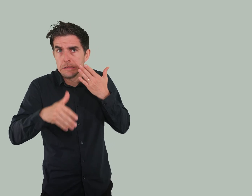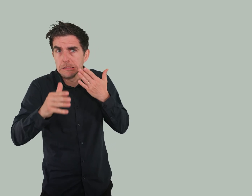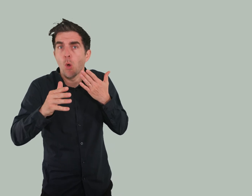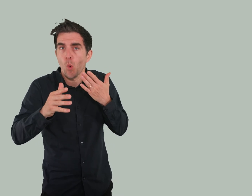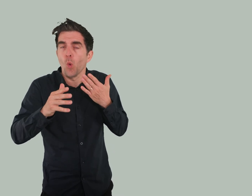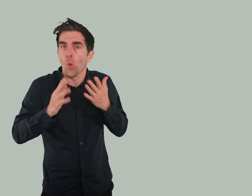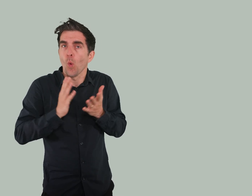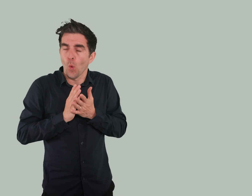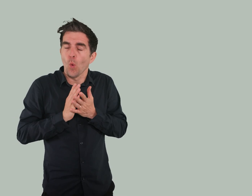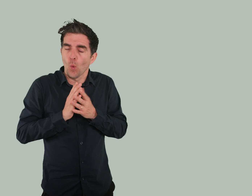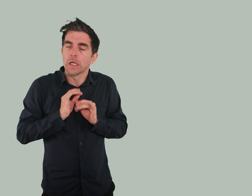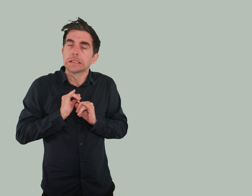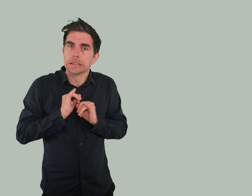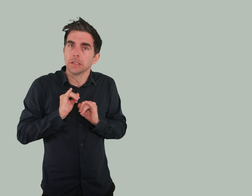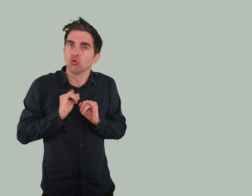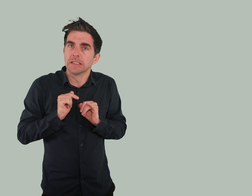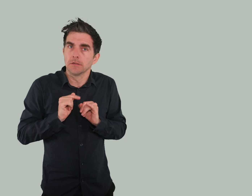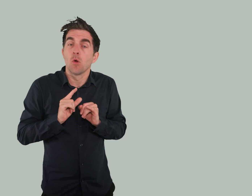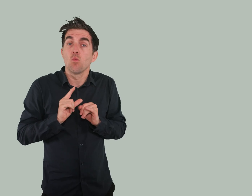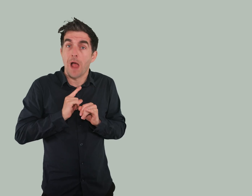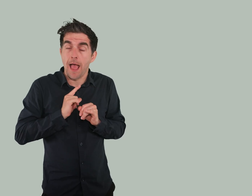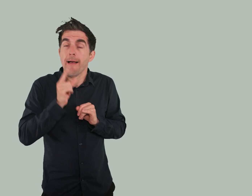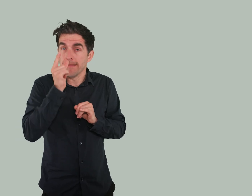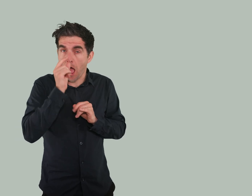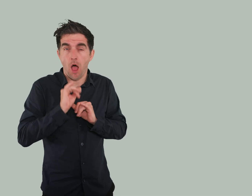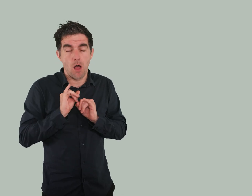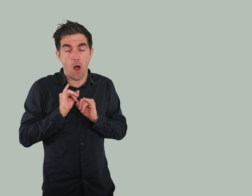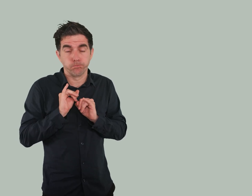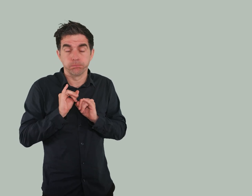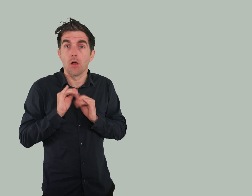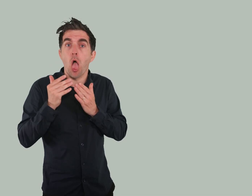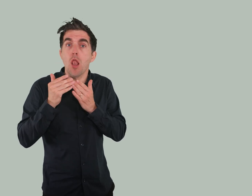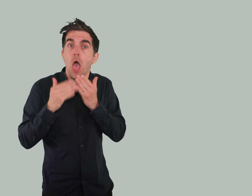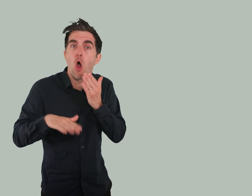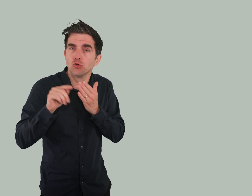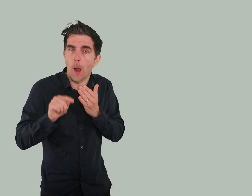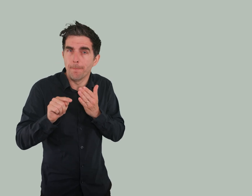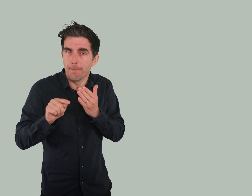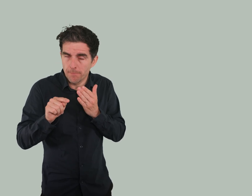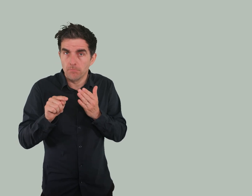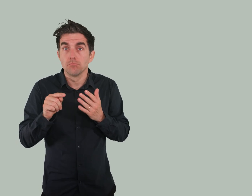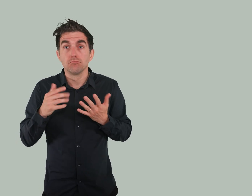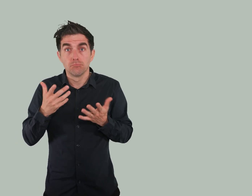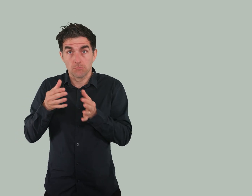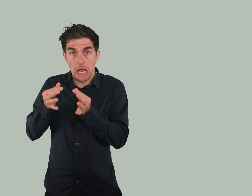are serious because they have a long-term scarring impact.